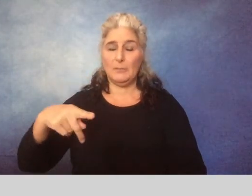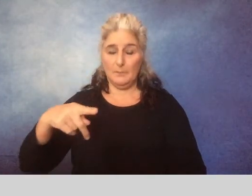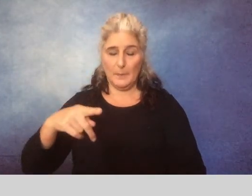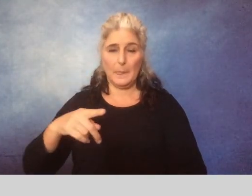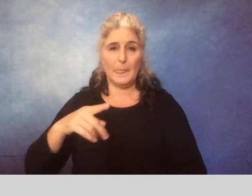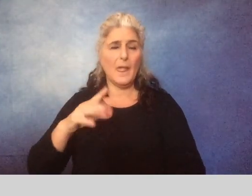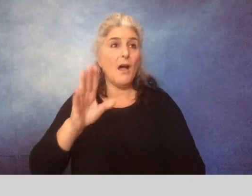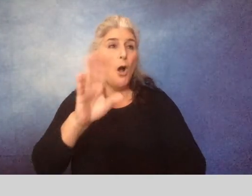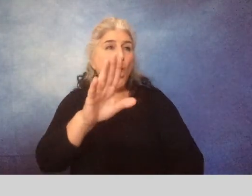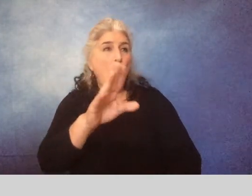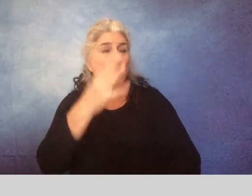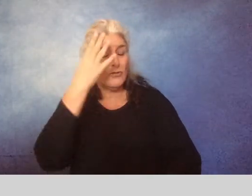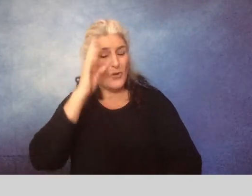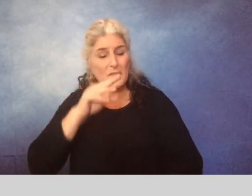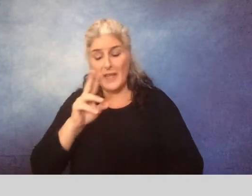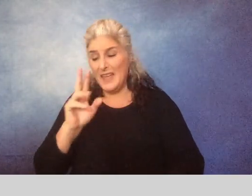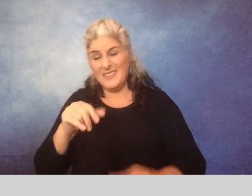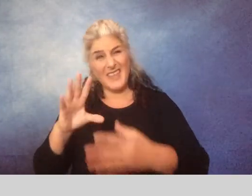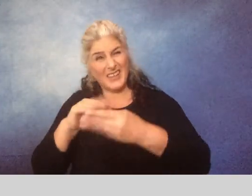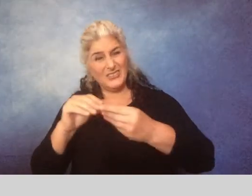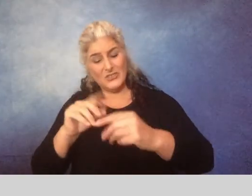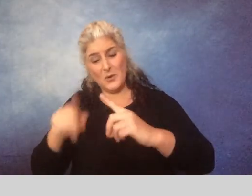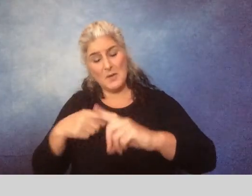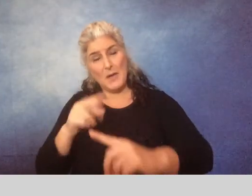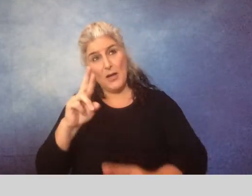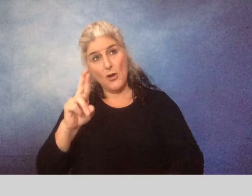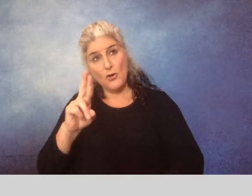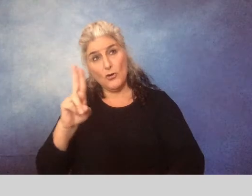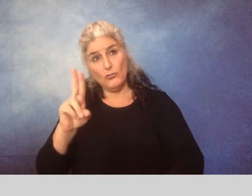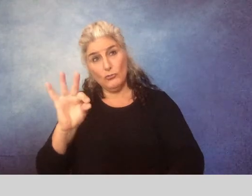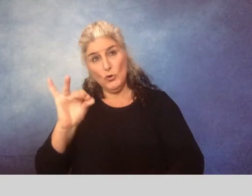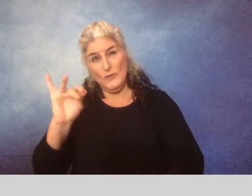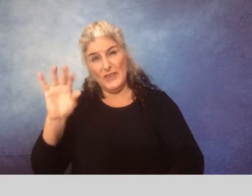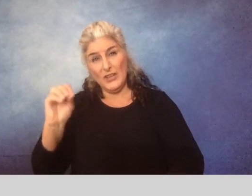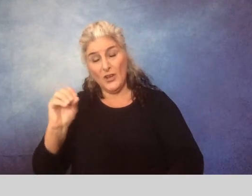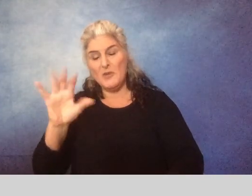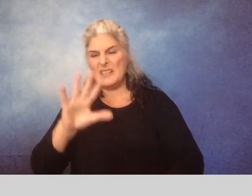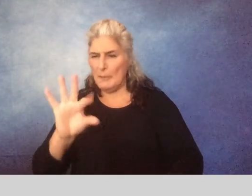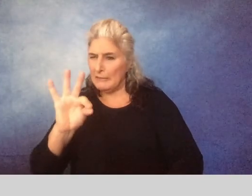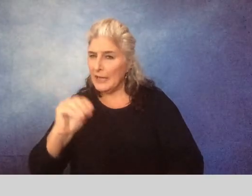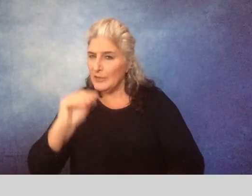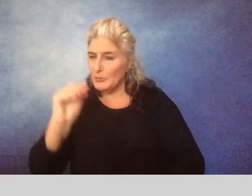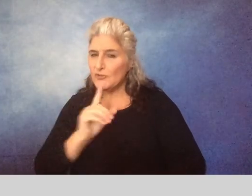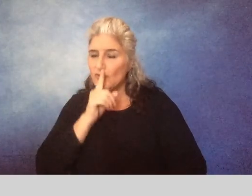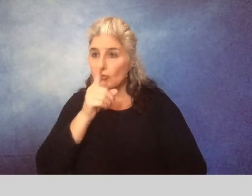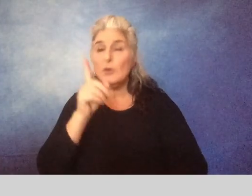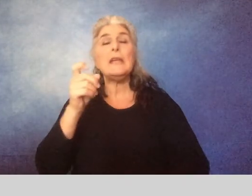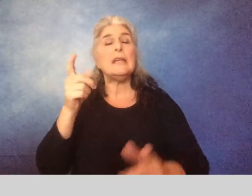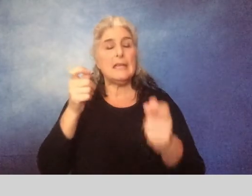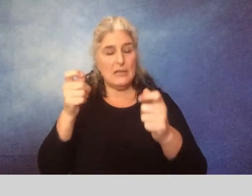Look, the Rufio story is 90% true. He is the head of Pan Peter Aerospace.